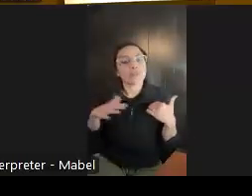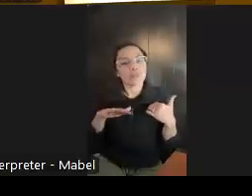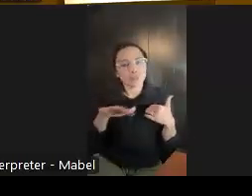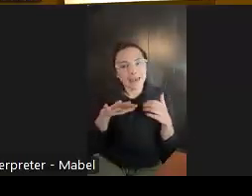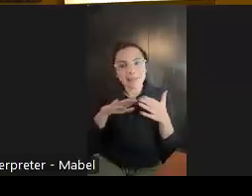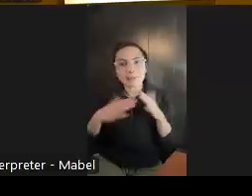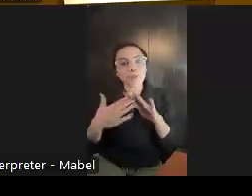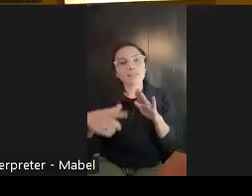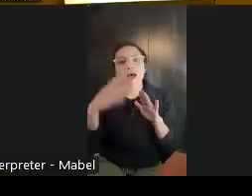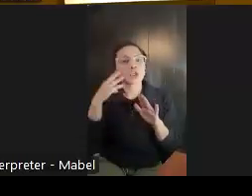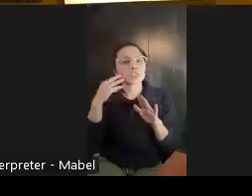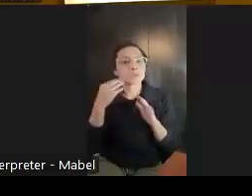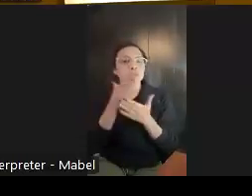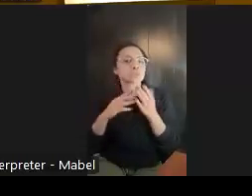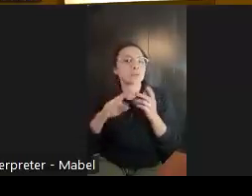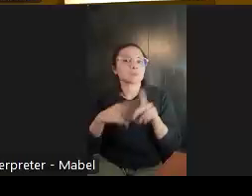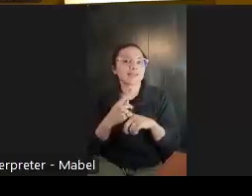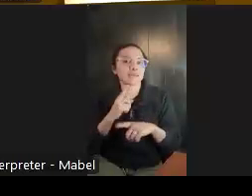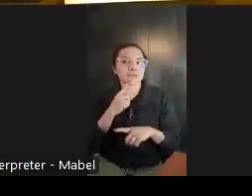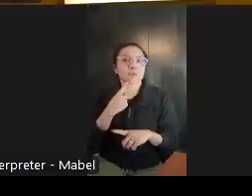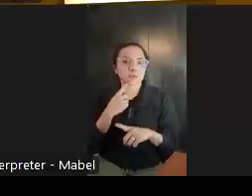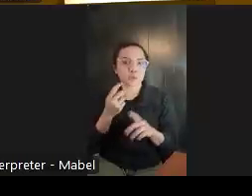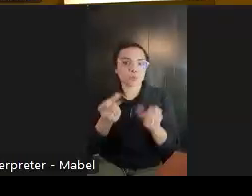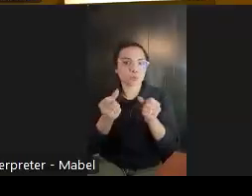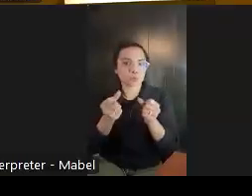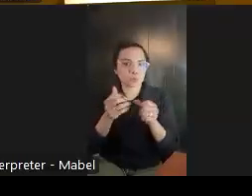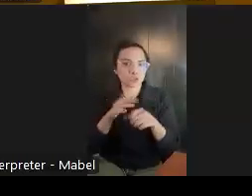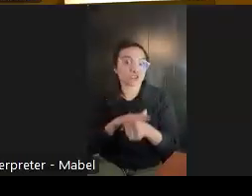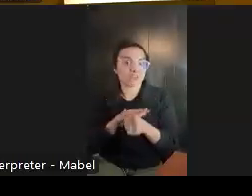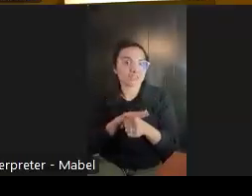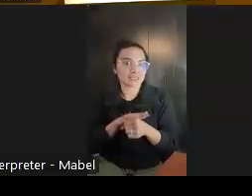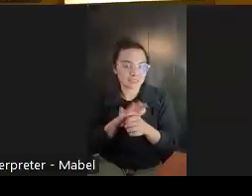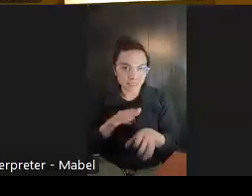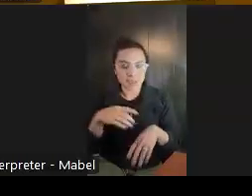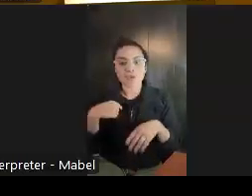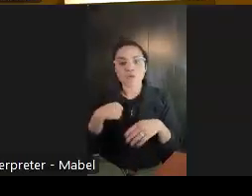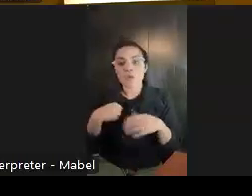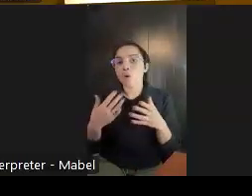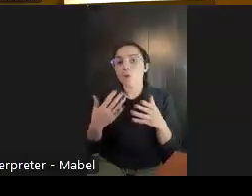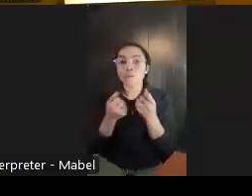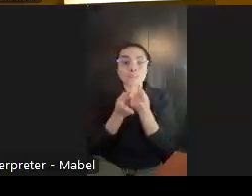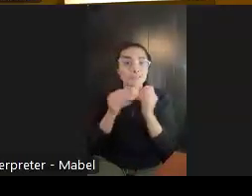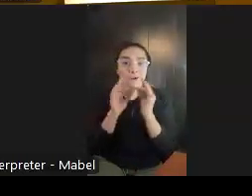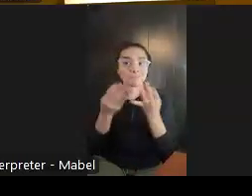distress so our walk-in Services currently as it stands we support families 7 days a week 12 to 7